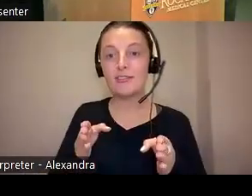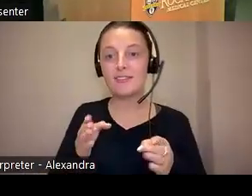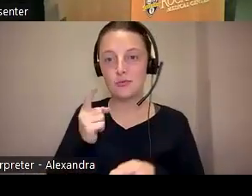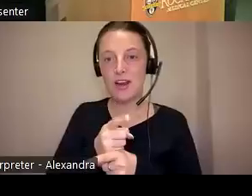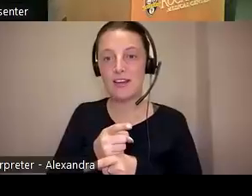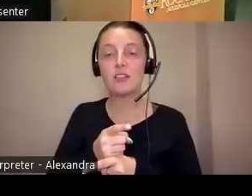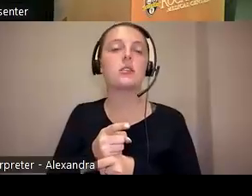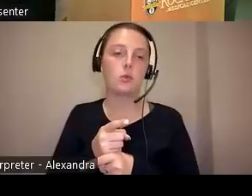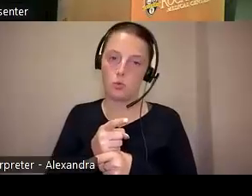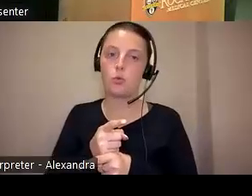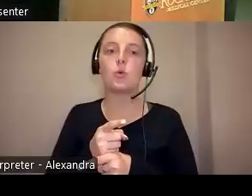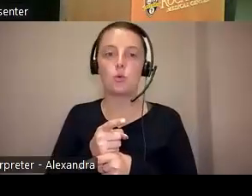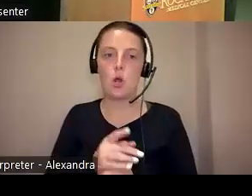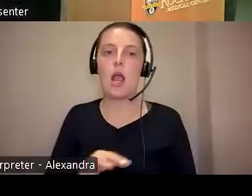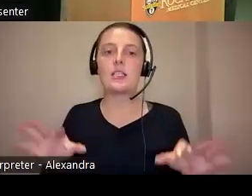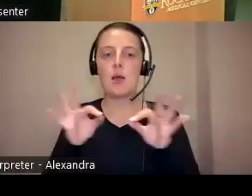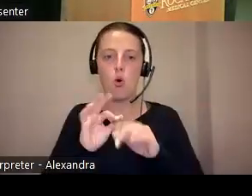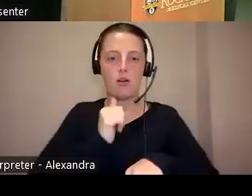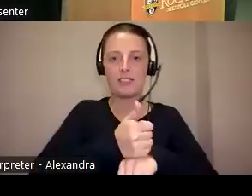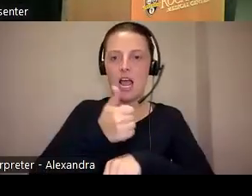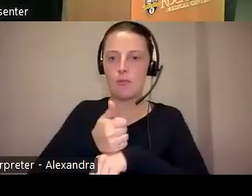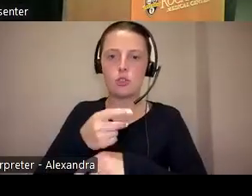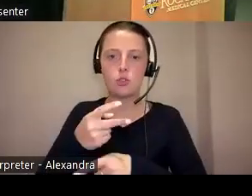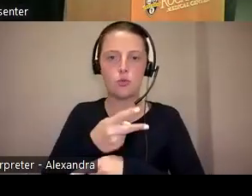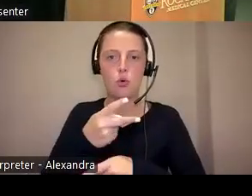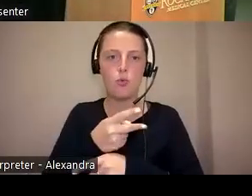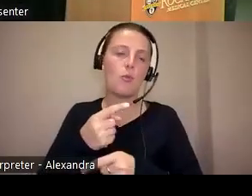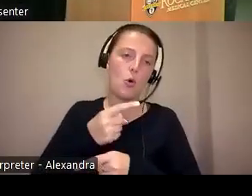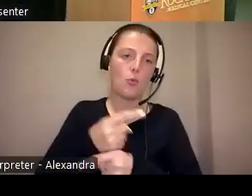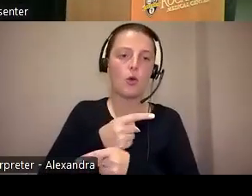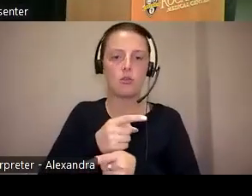there's this wonderful graph here um graphic that demonstrates what does a peer support